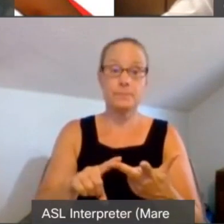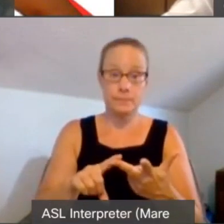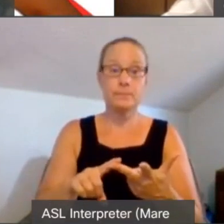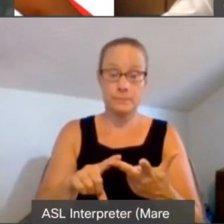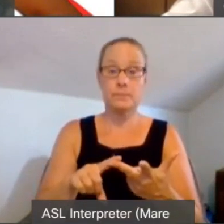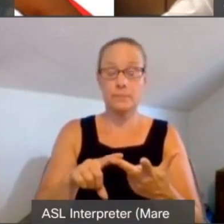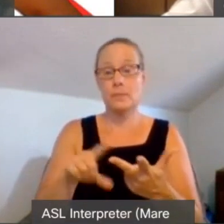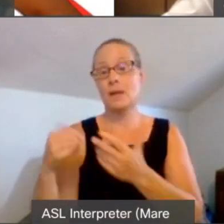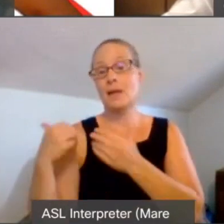Accountability.